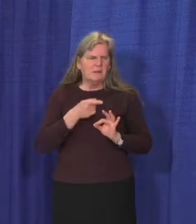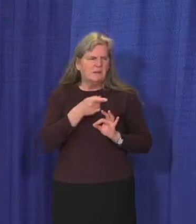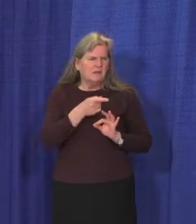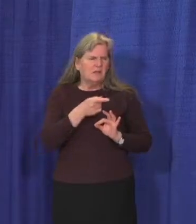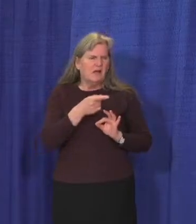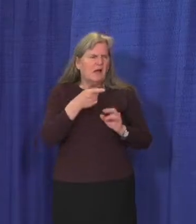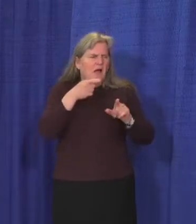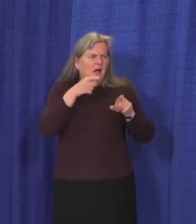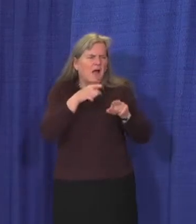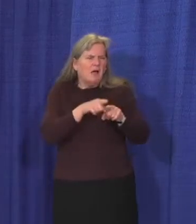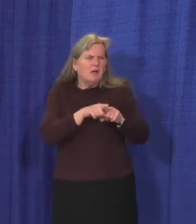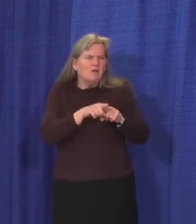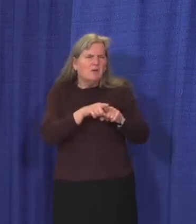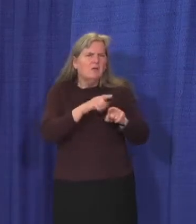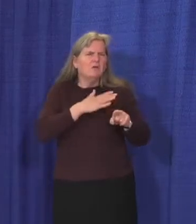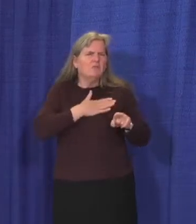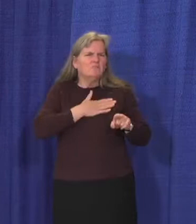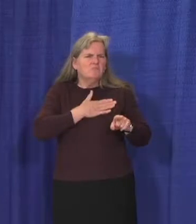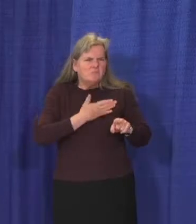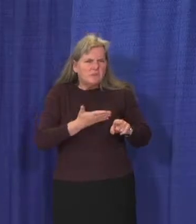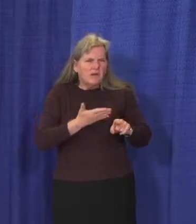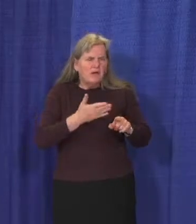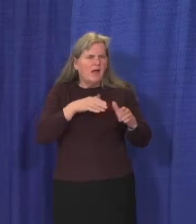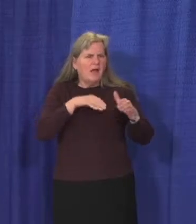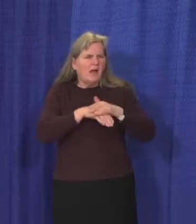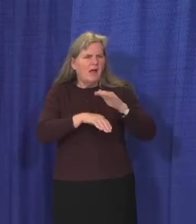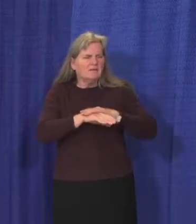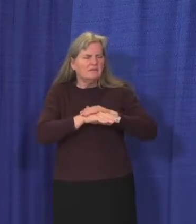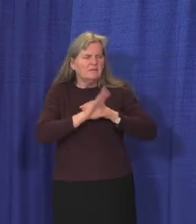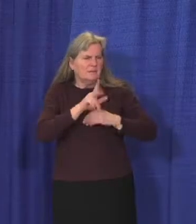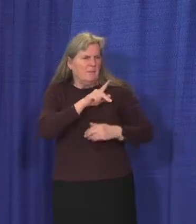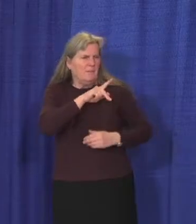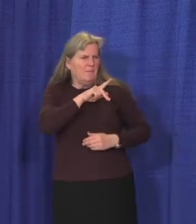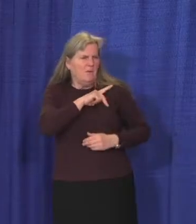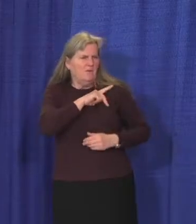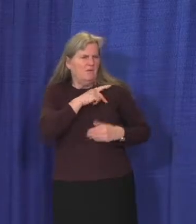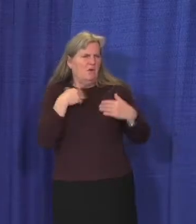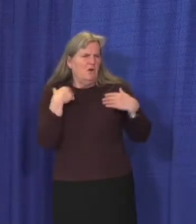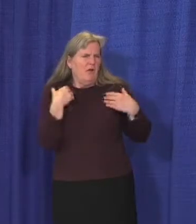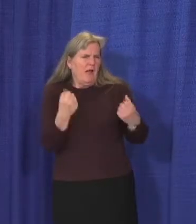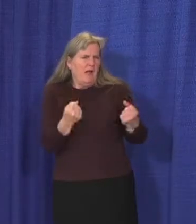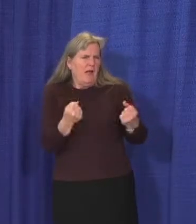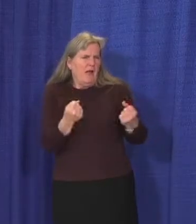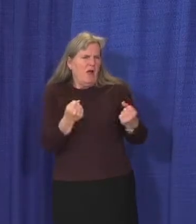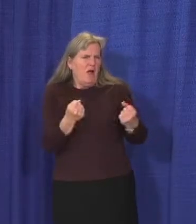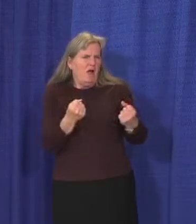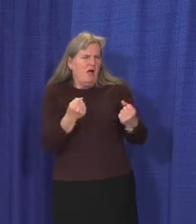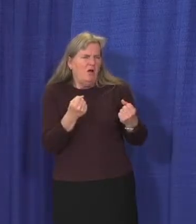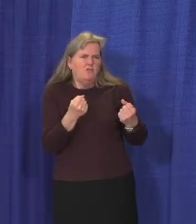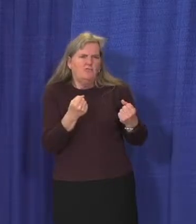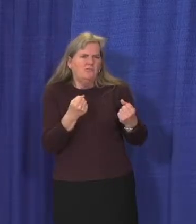declaring or agreeing to consent of medical records? Does not happen at the airport